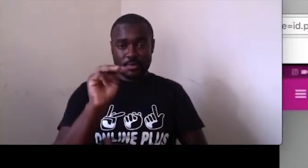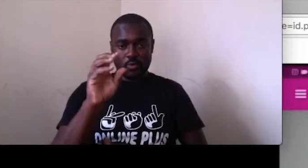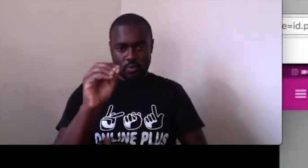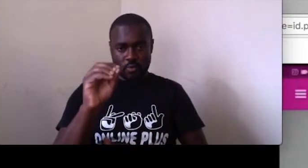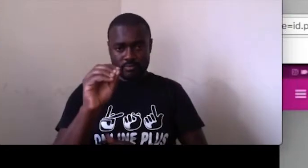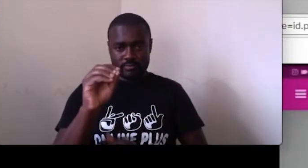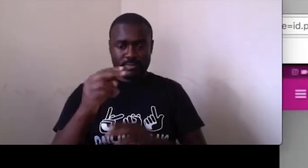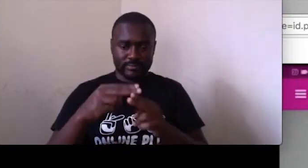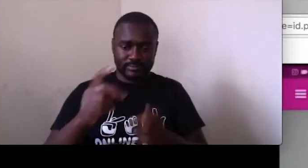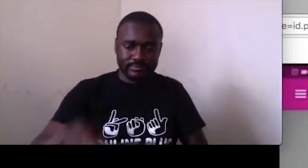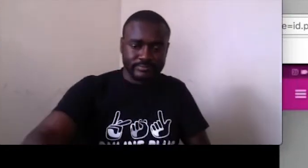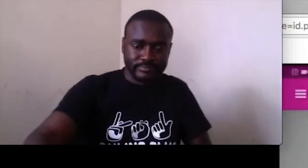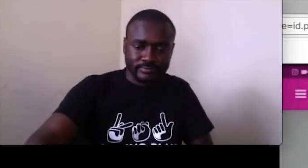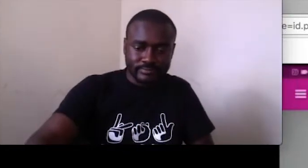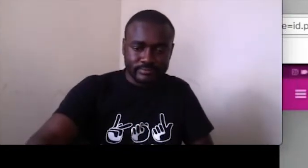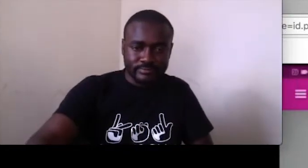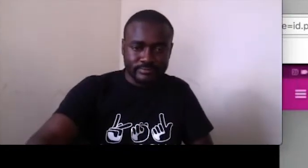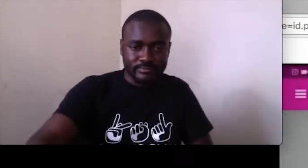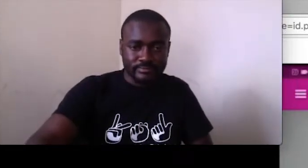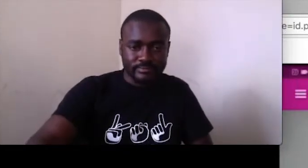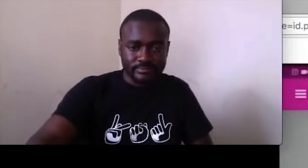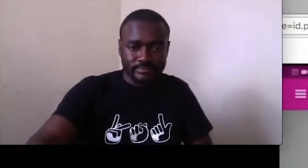Next, the other demo I want to show you